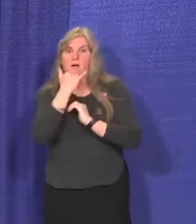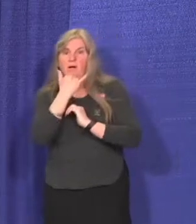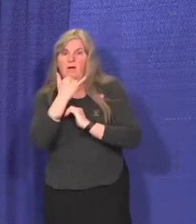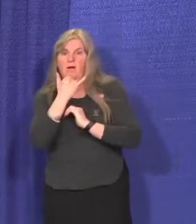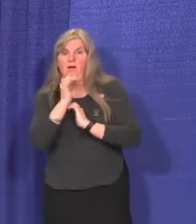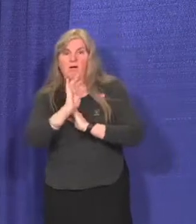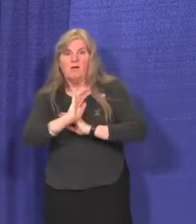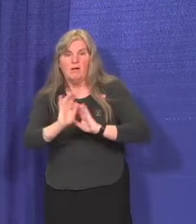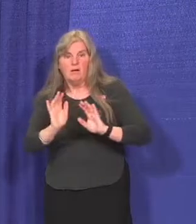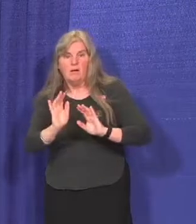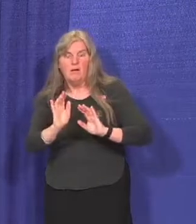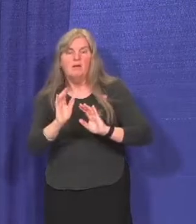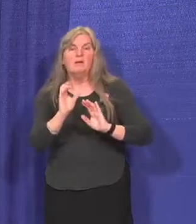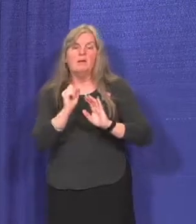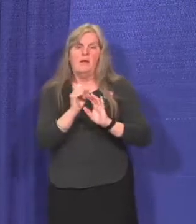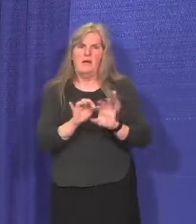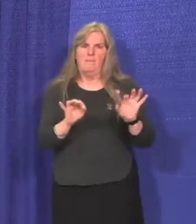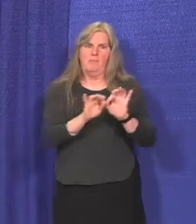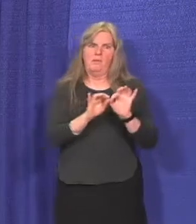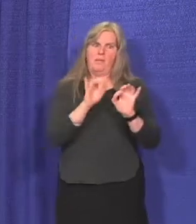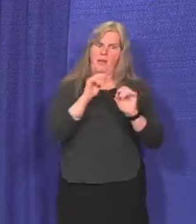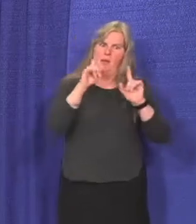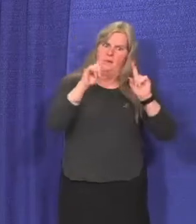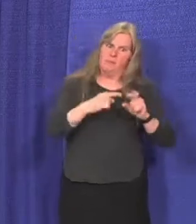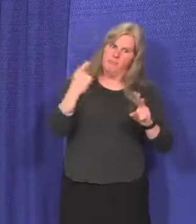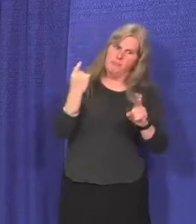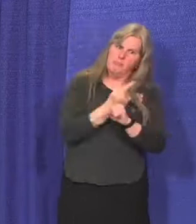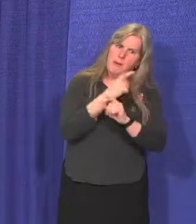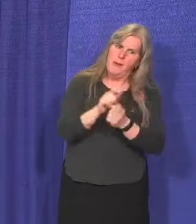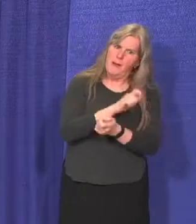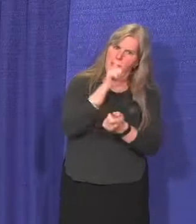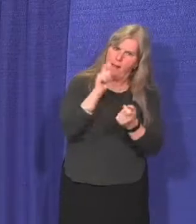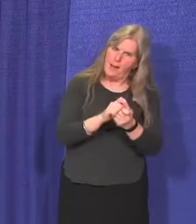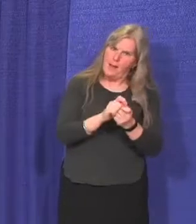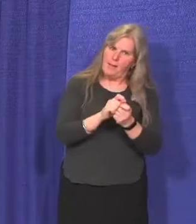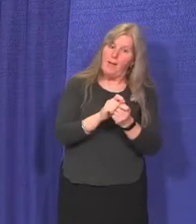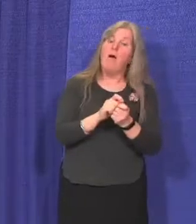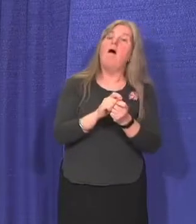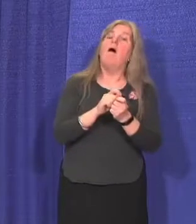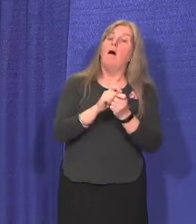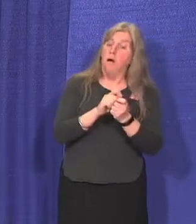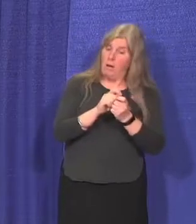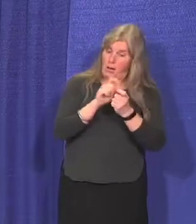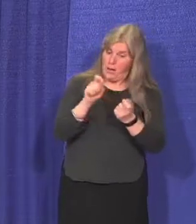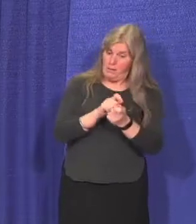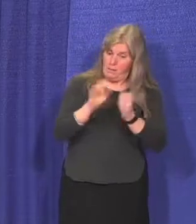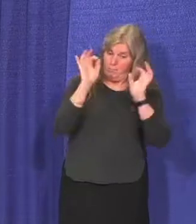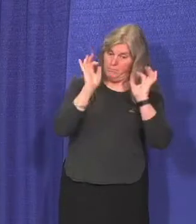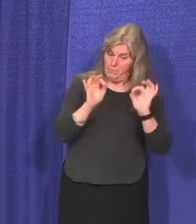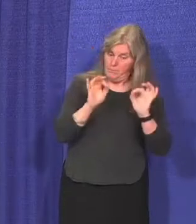so we're looking at other ways of using our rapid tests.